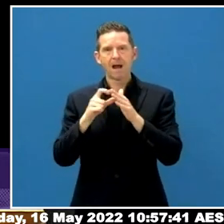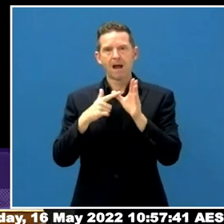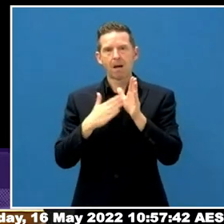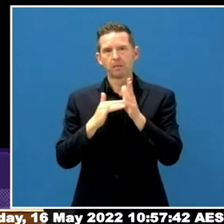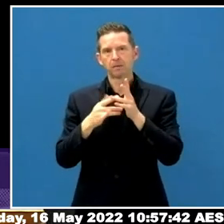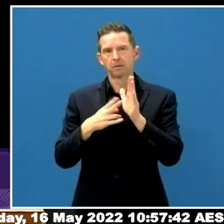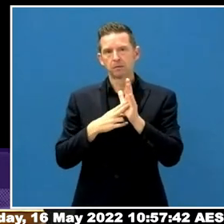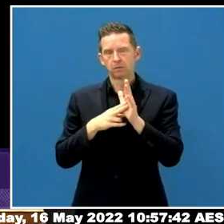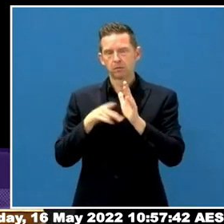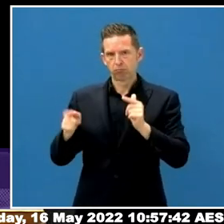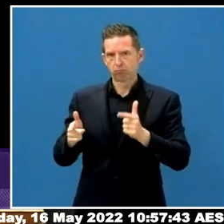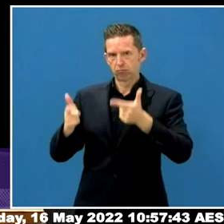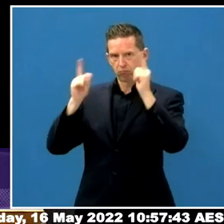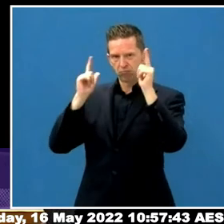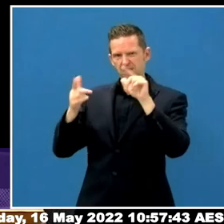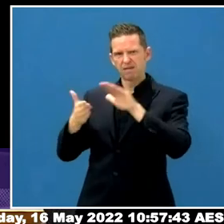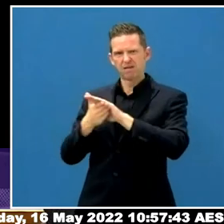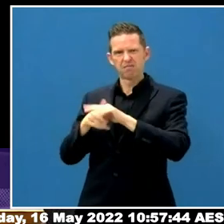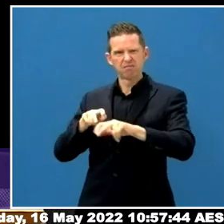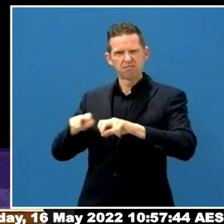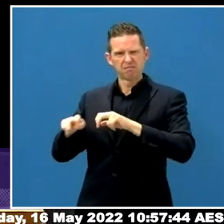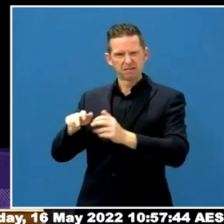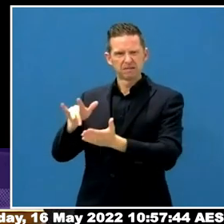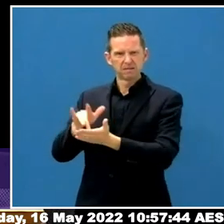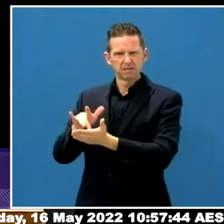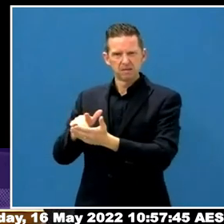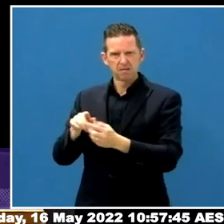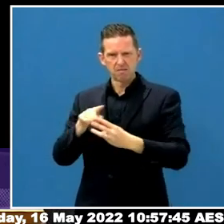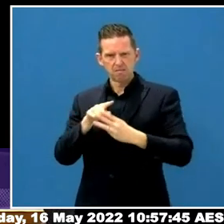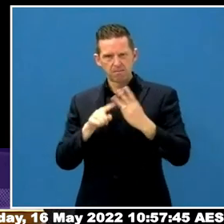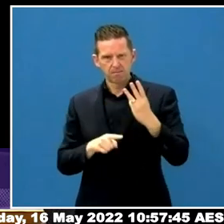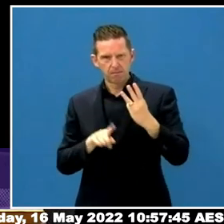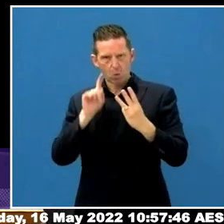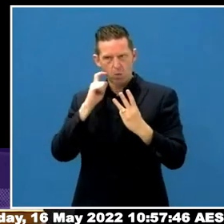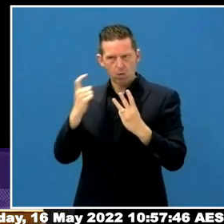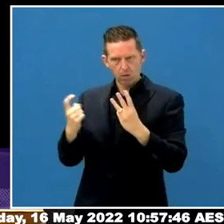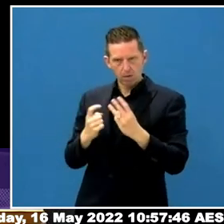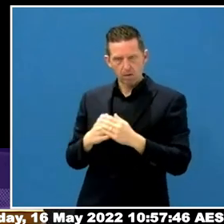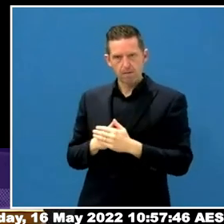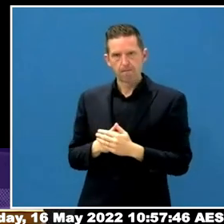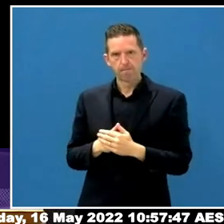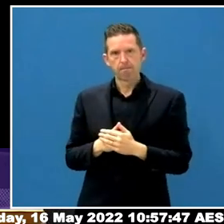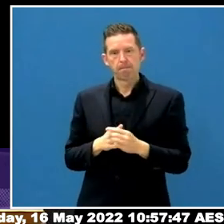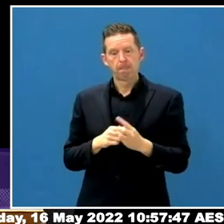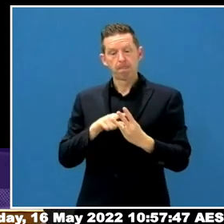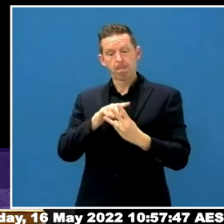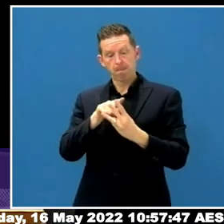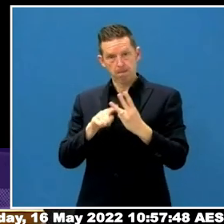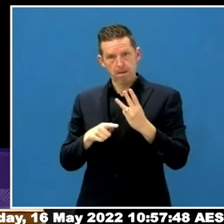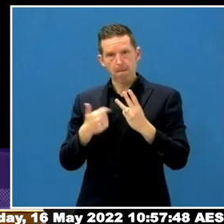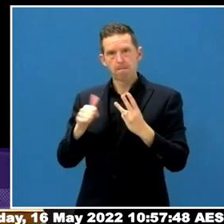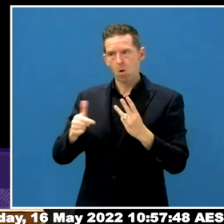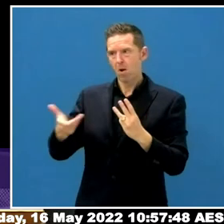centres. In addition, Mr Allen, Ms Toohey and Mr Adamson have provided brief written